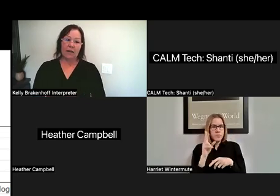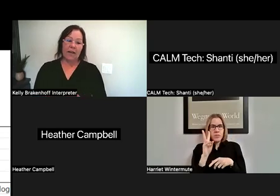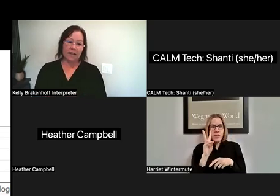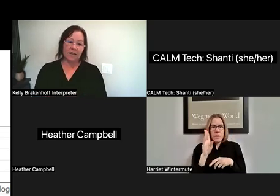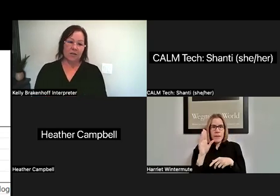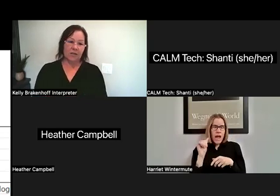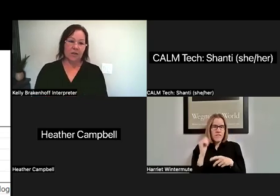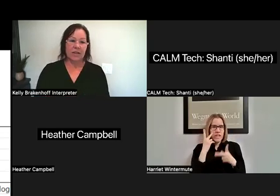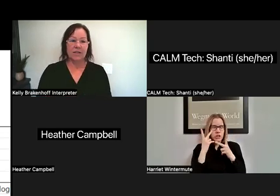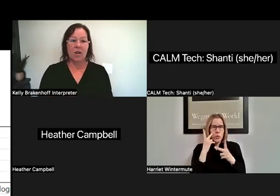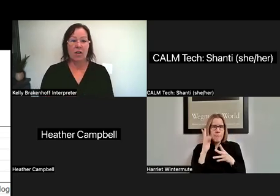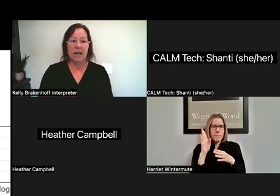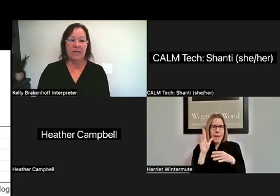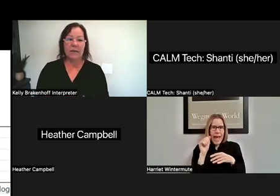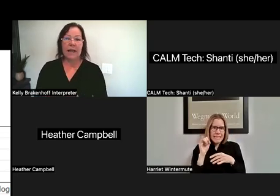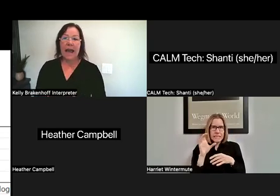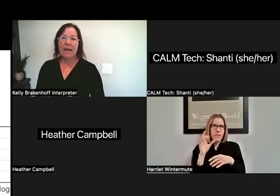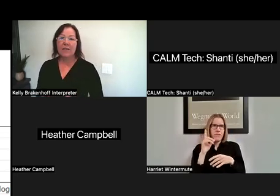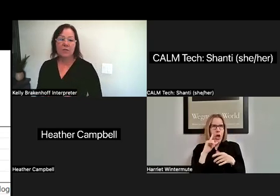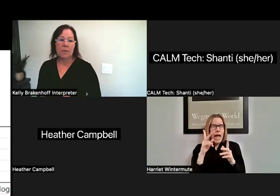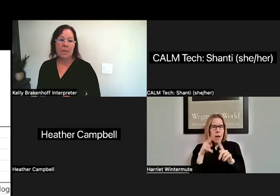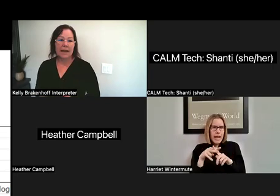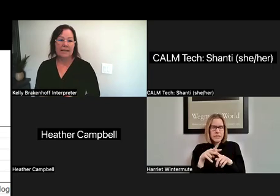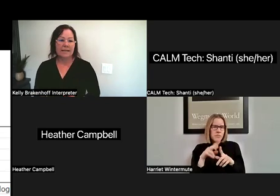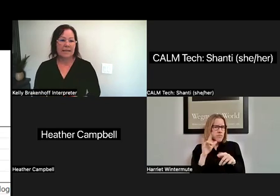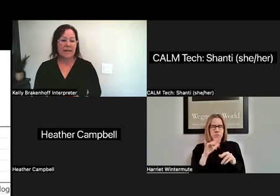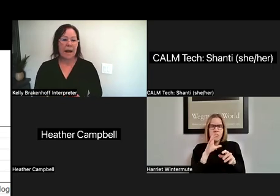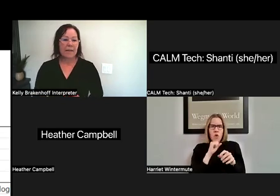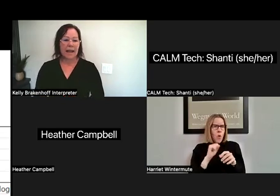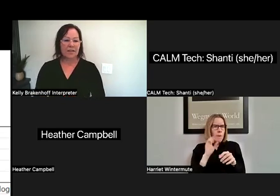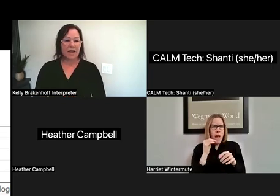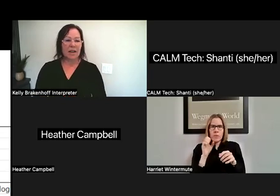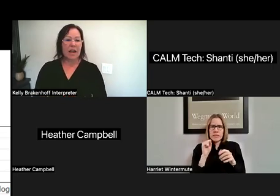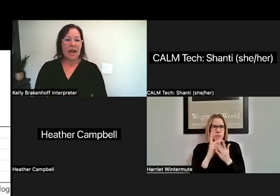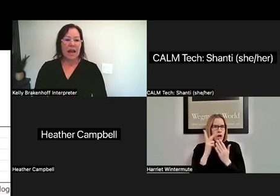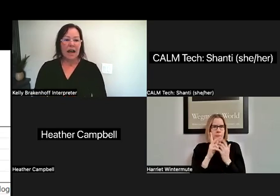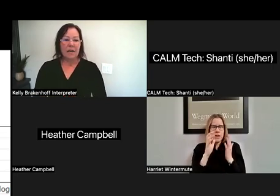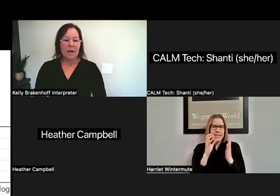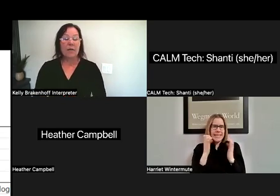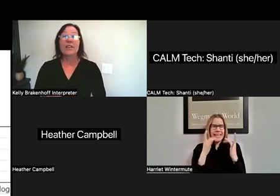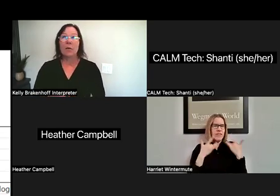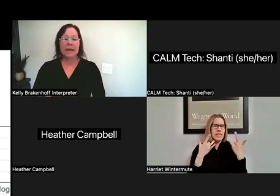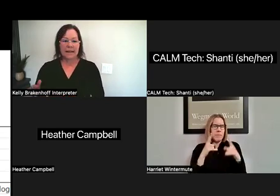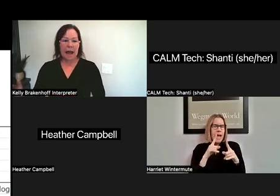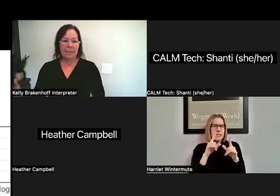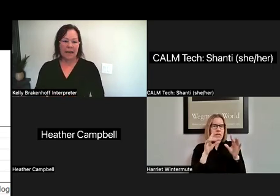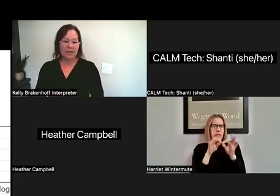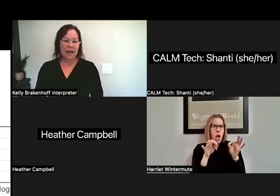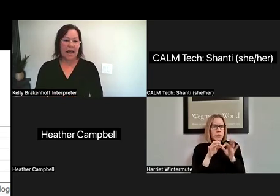advanced users. Which is a VBA. Visual based application. Or visual basic application.